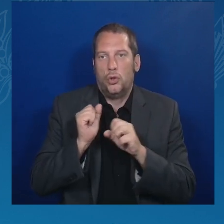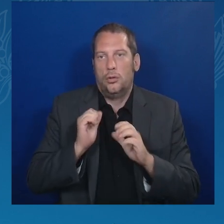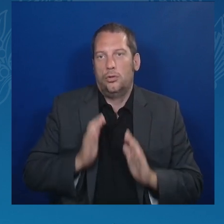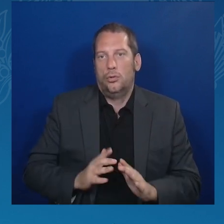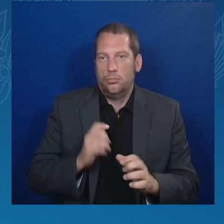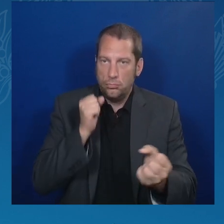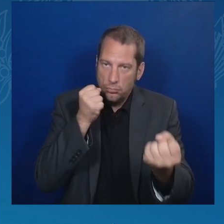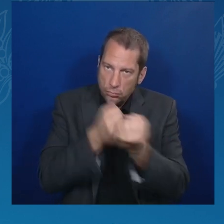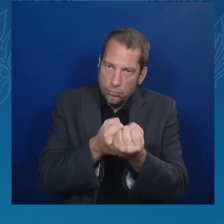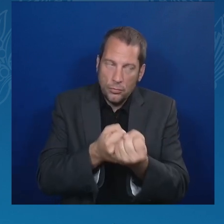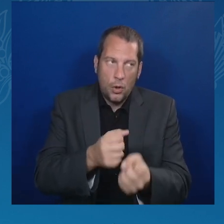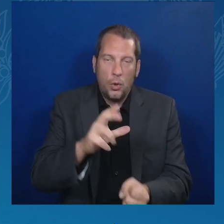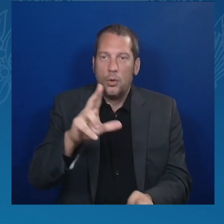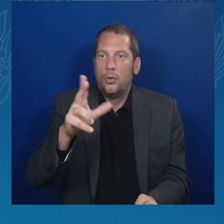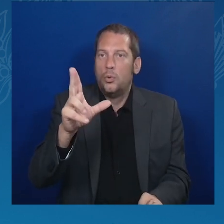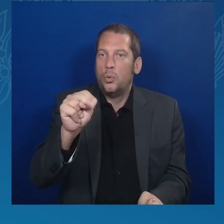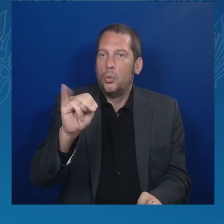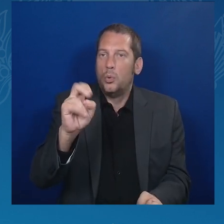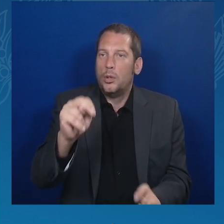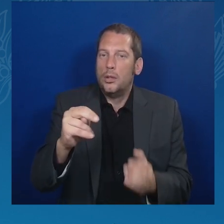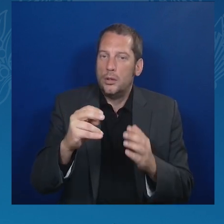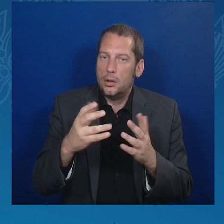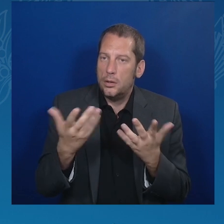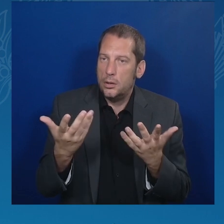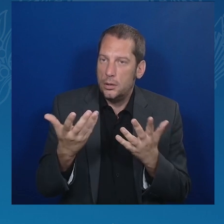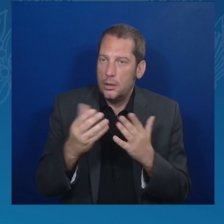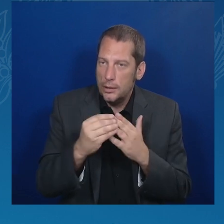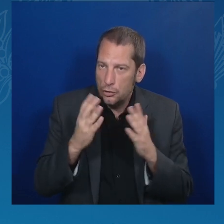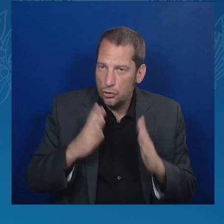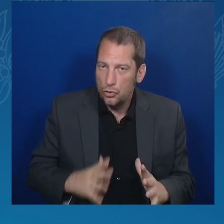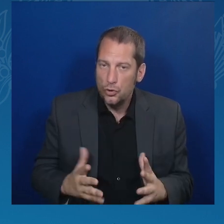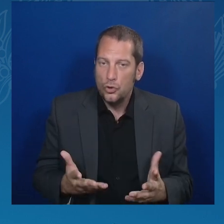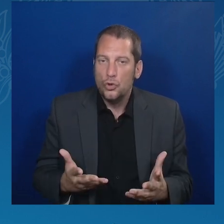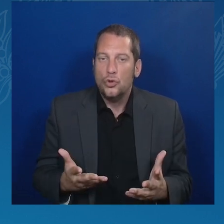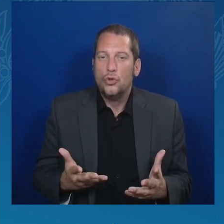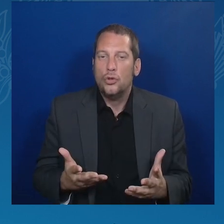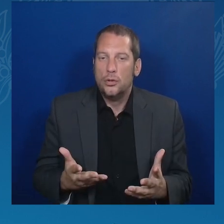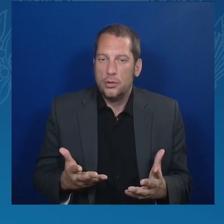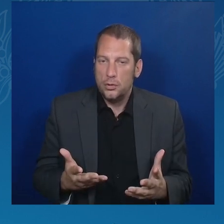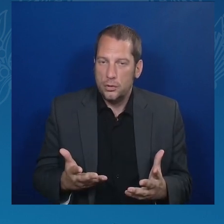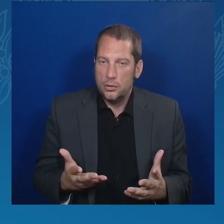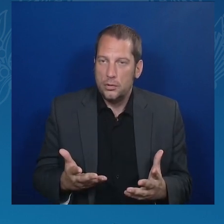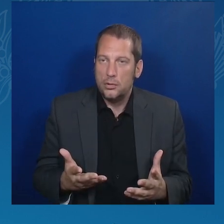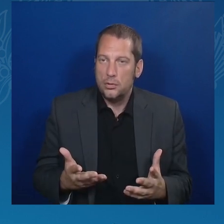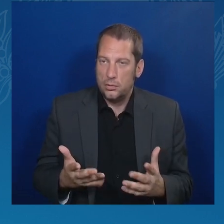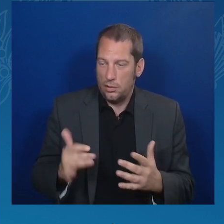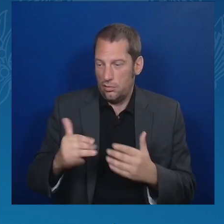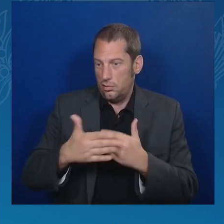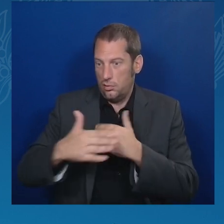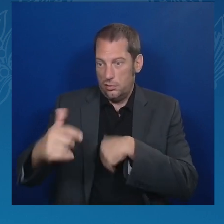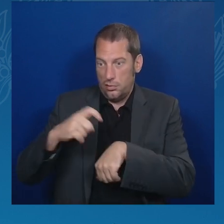that we ever elected, and we love to see it.